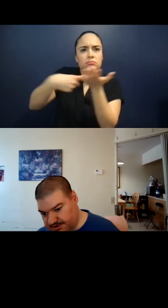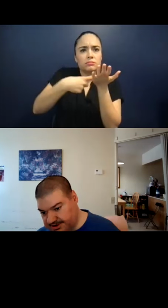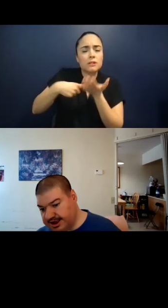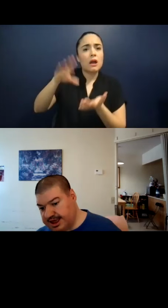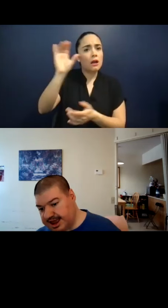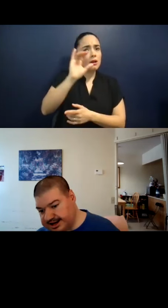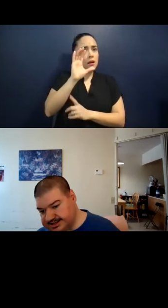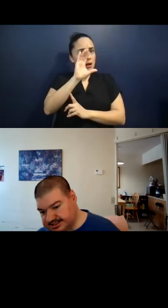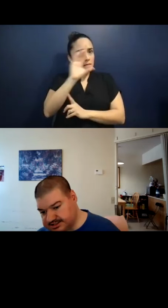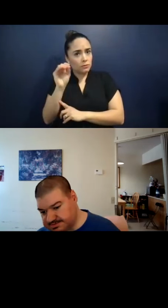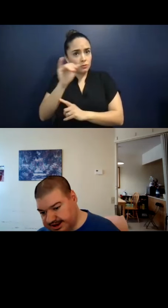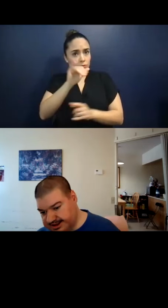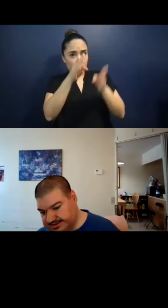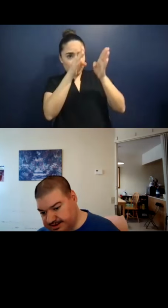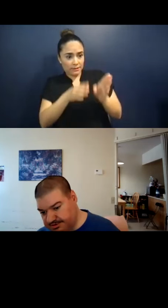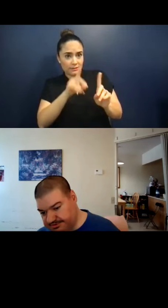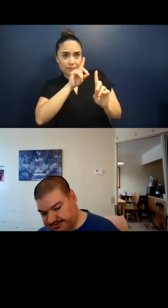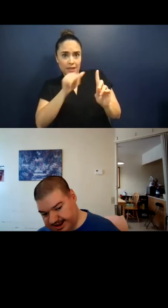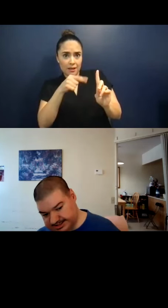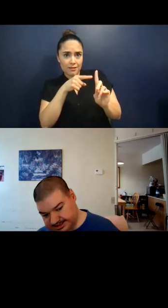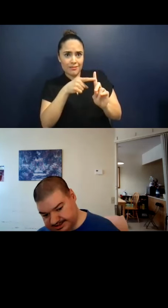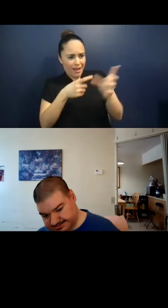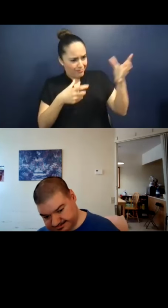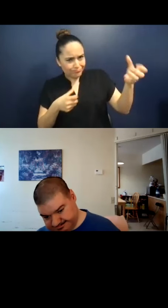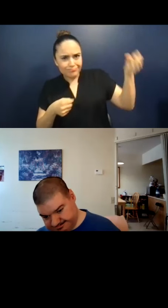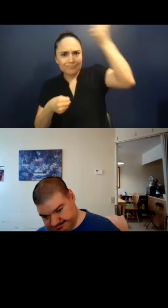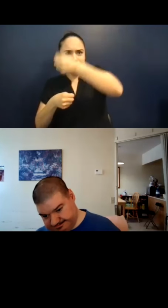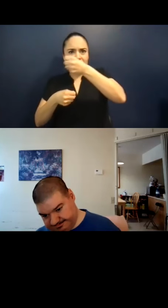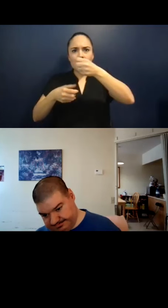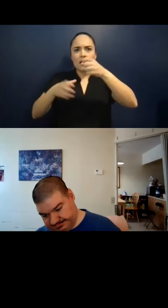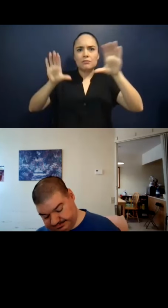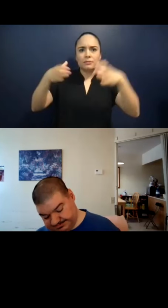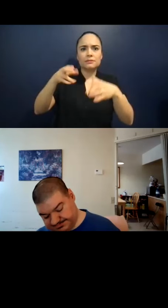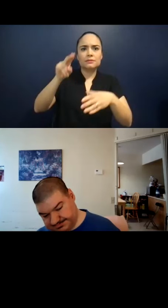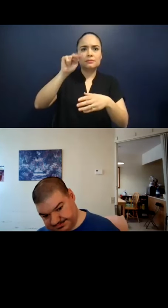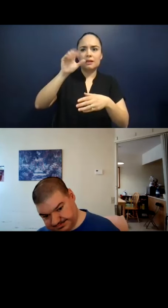living with chronic medical conditions . We also asked that they appoint